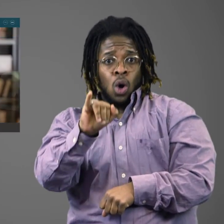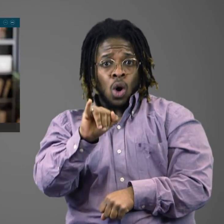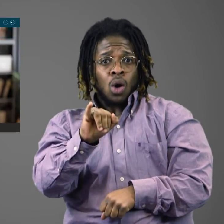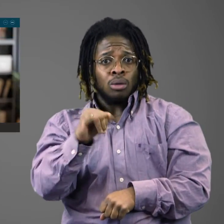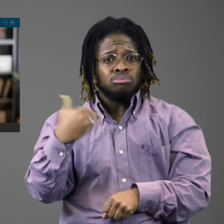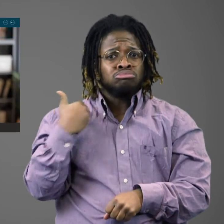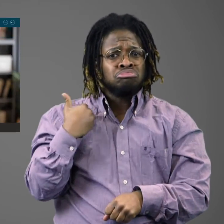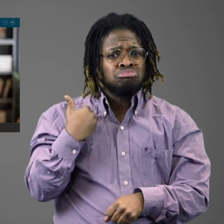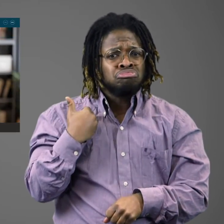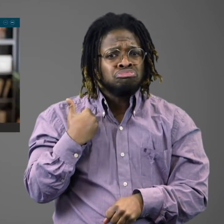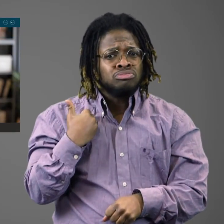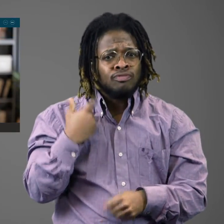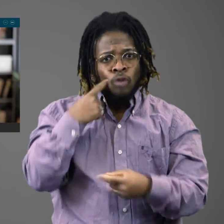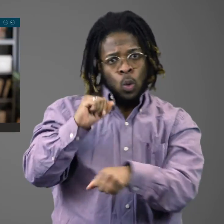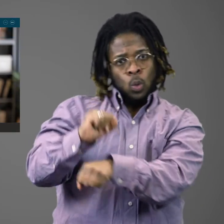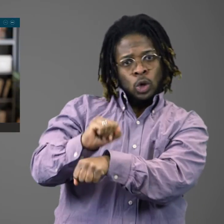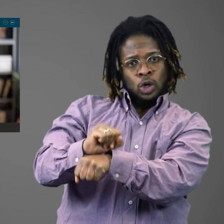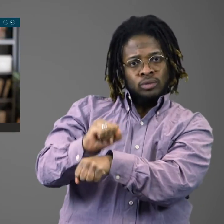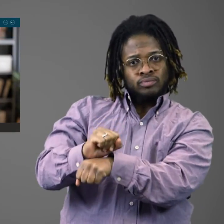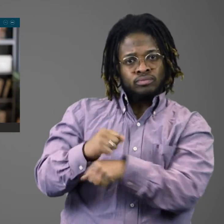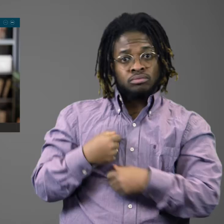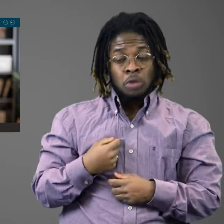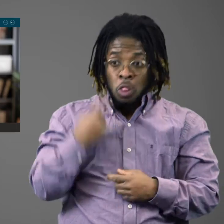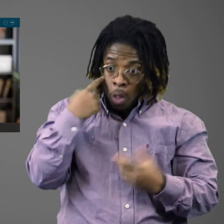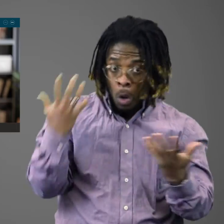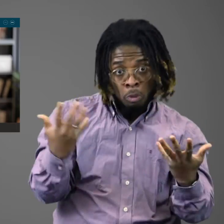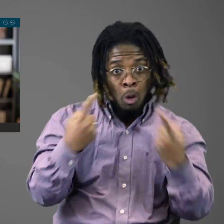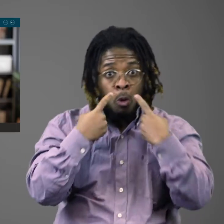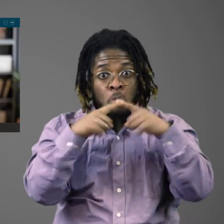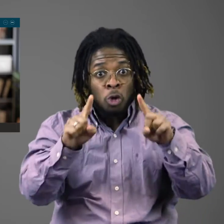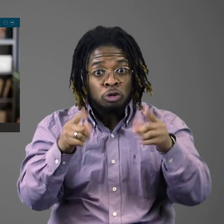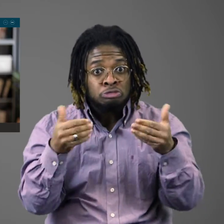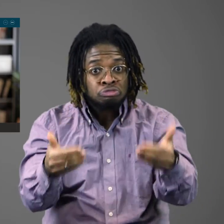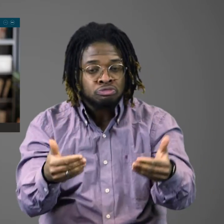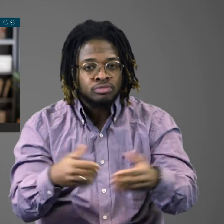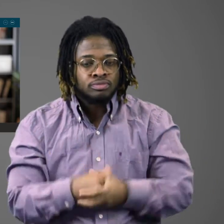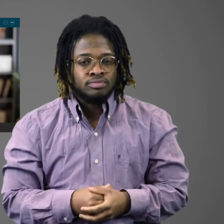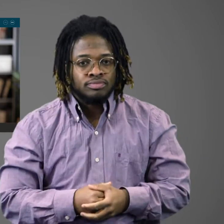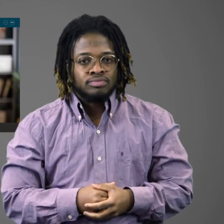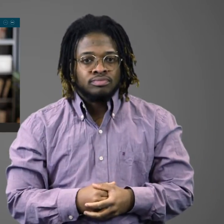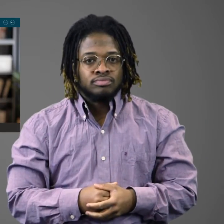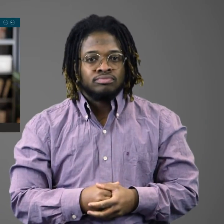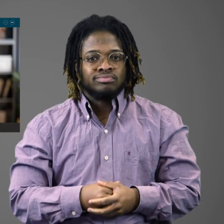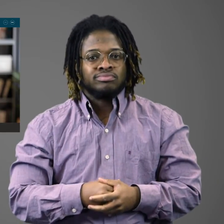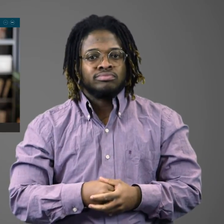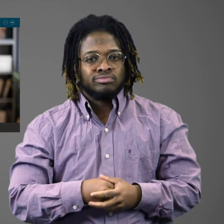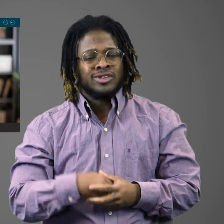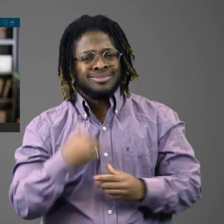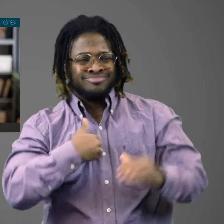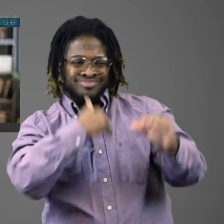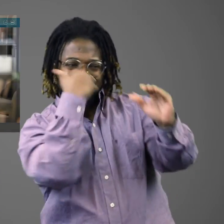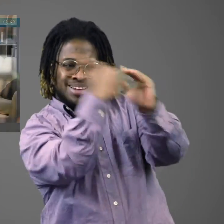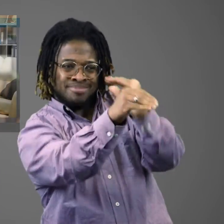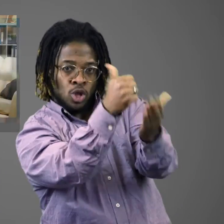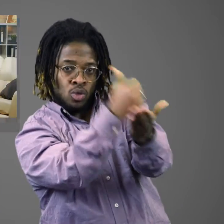I had used VRI a few times for work so I thought it might work for this.